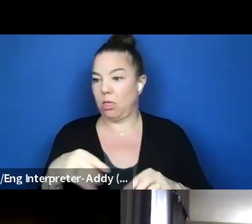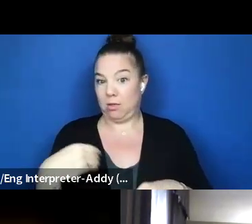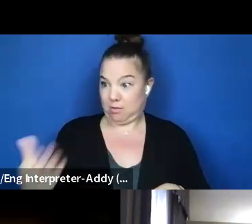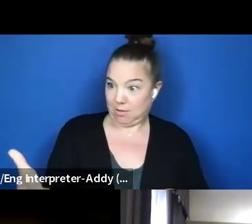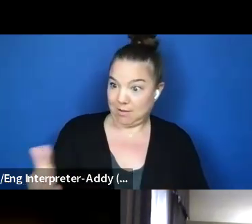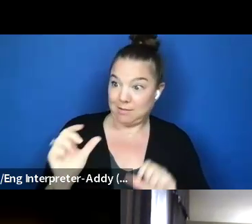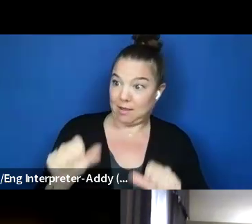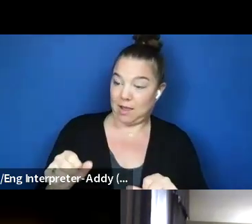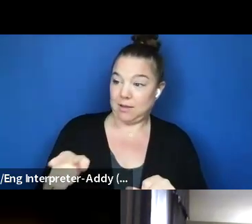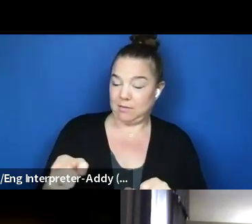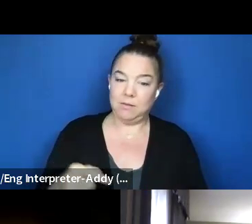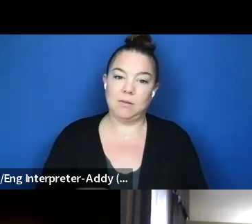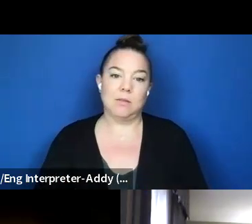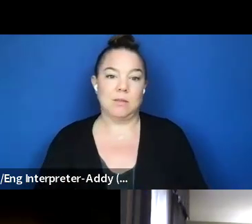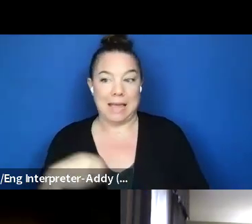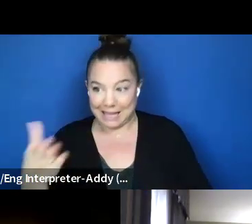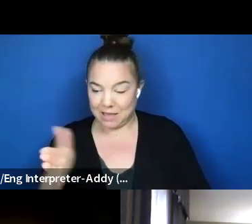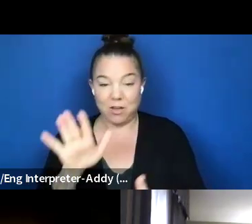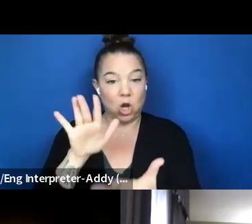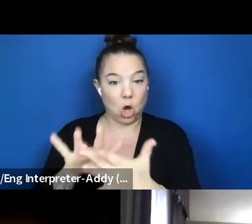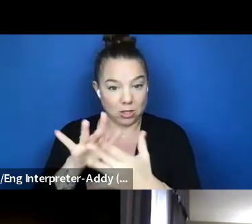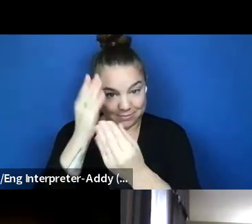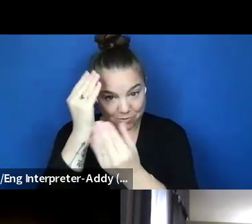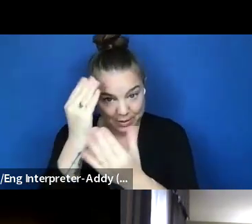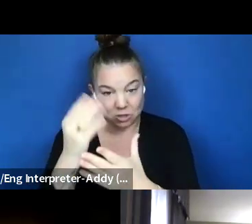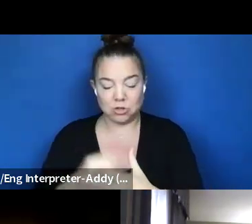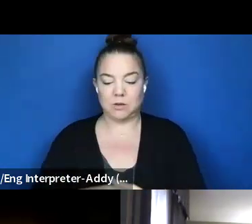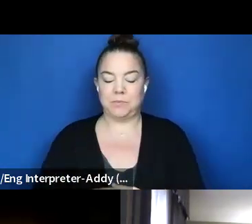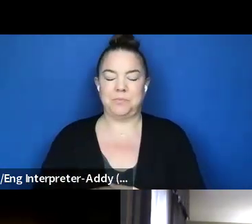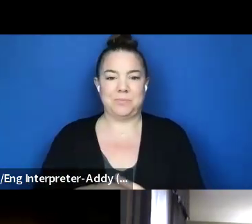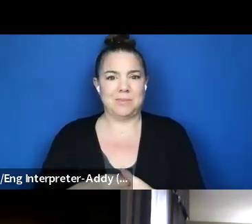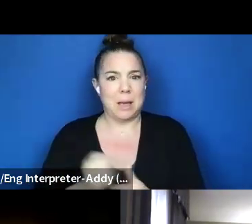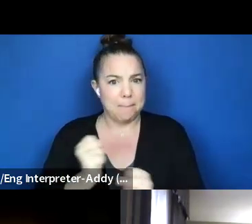Don Posh: and give them the contact information. Make it easy for them.